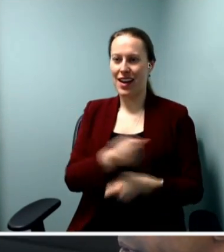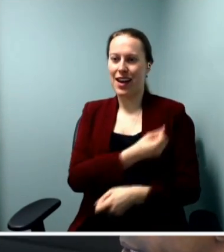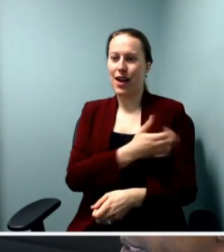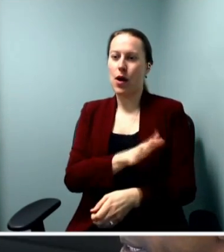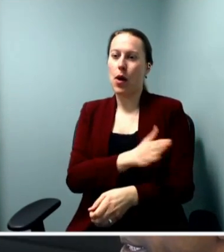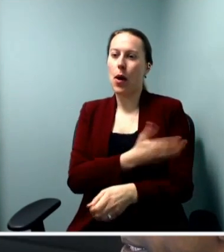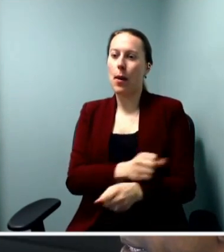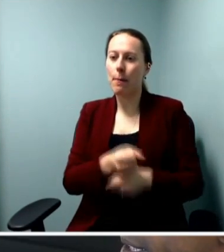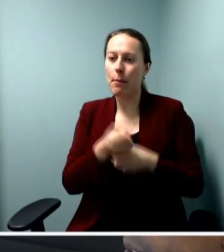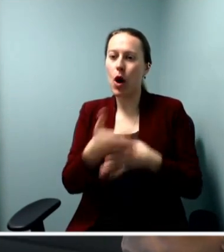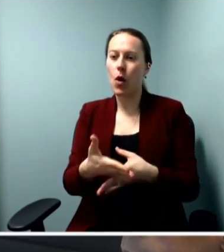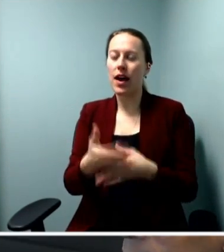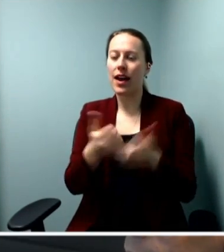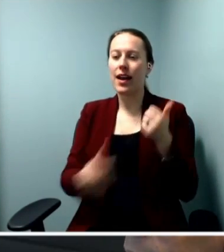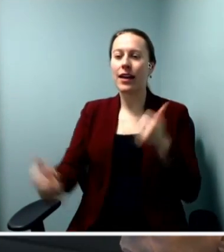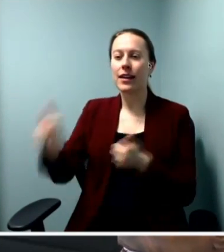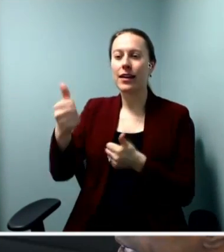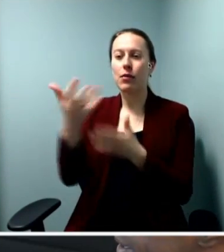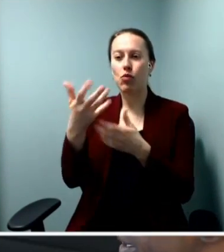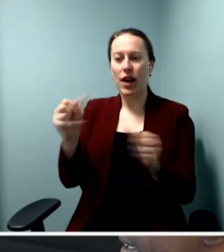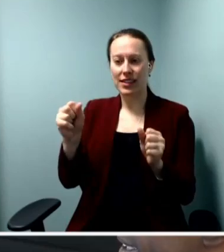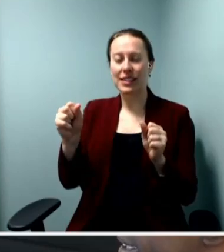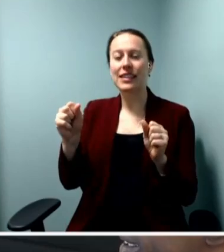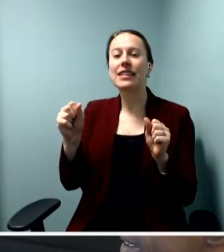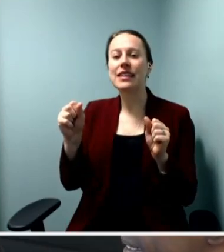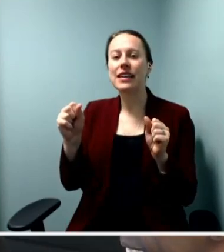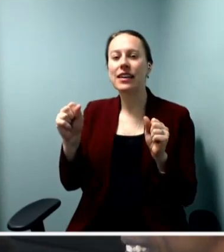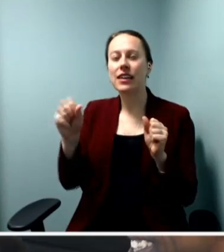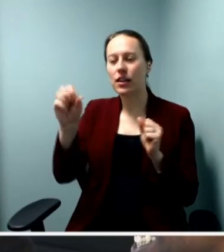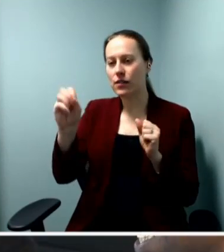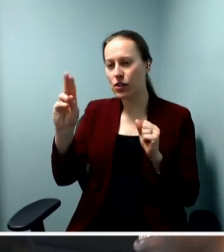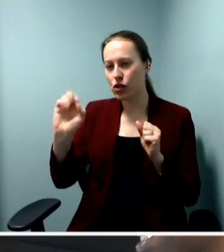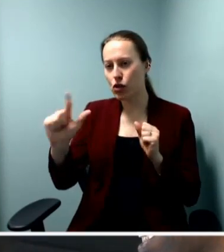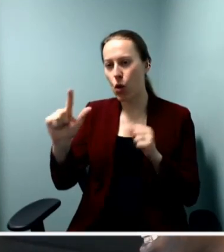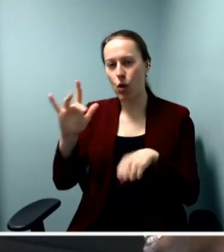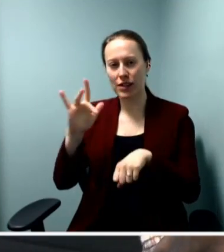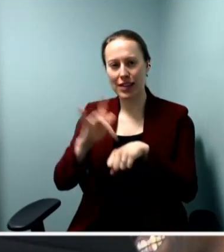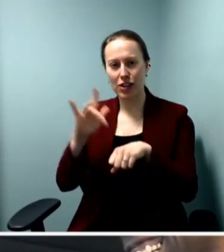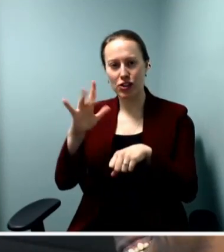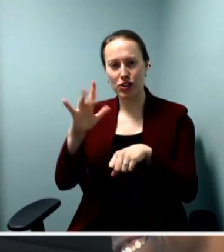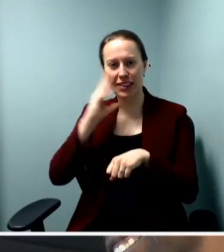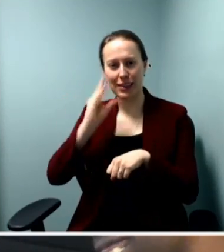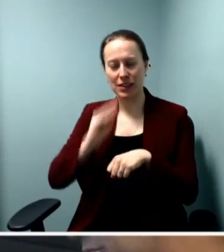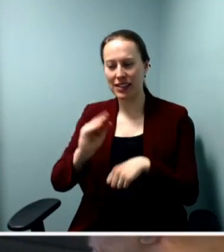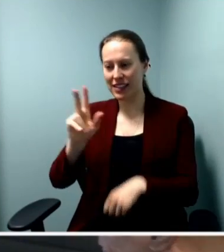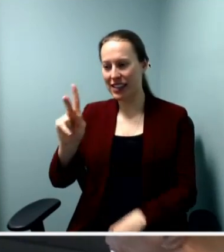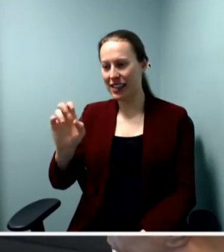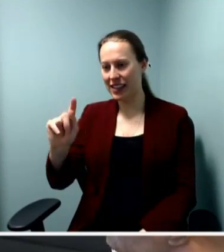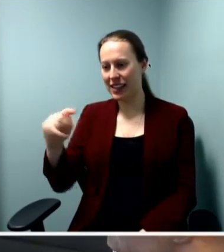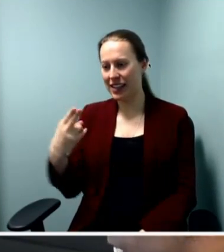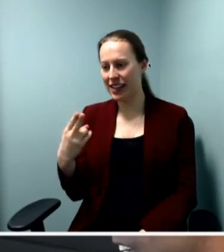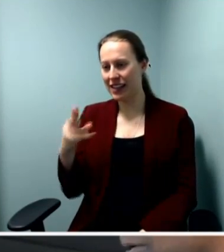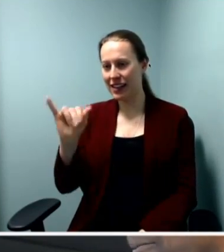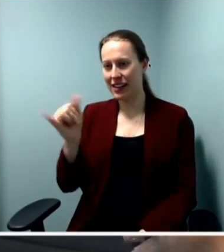and CEO of SoulTouchin’ Experiences-- Keith P. Jones. Hello. - Keith, what brings you here today?